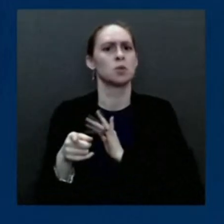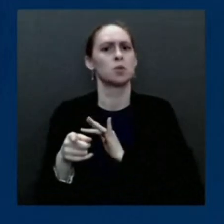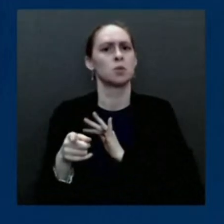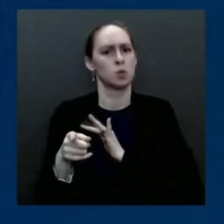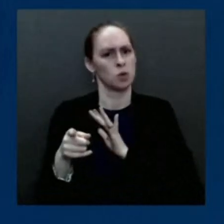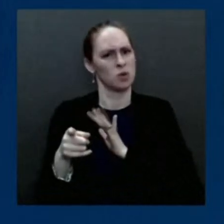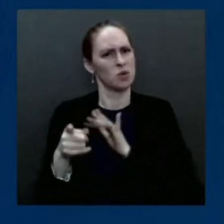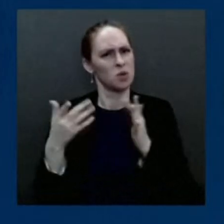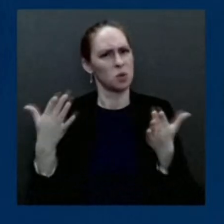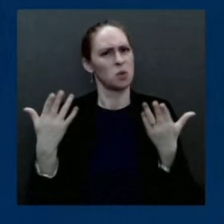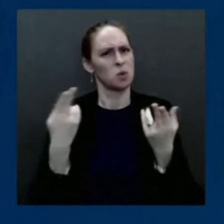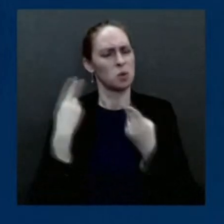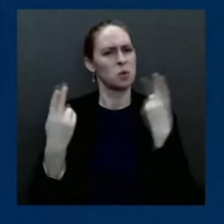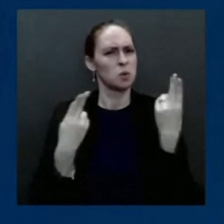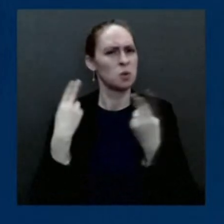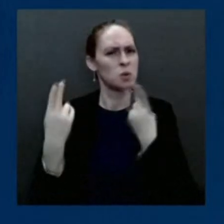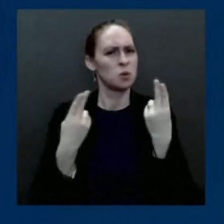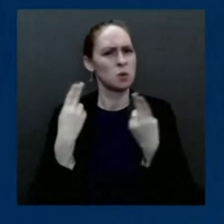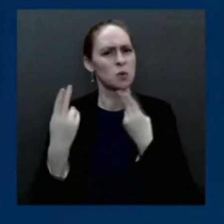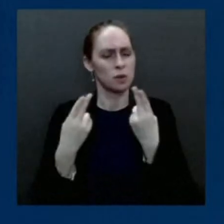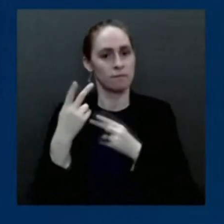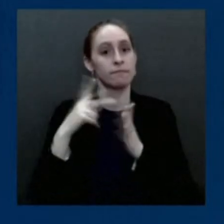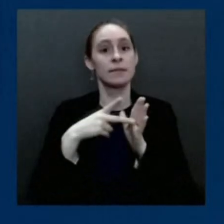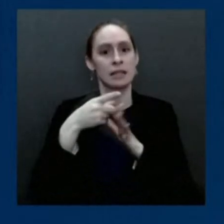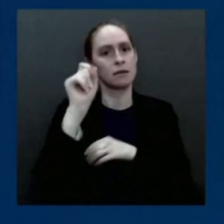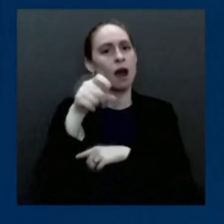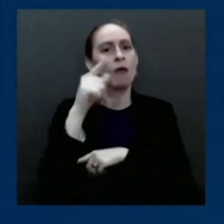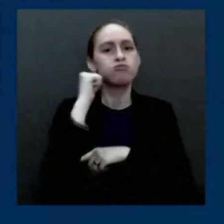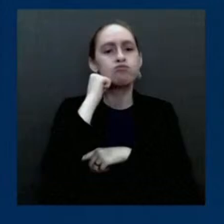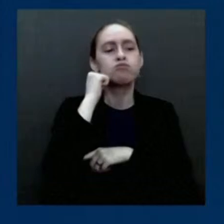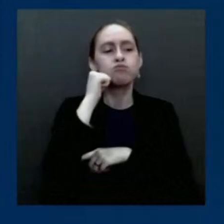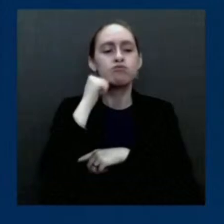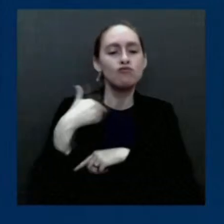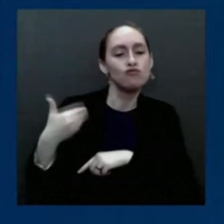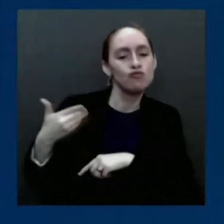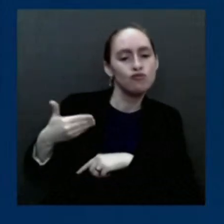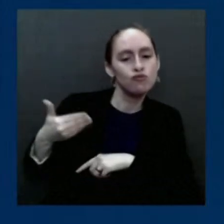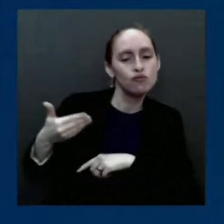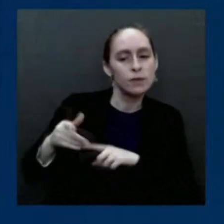TO THE ONE I OUT LINED AND IF